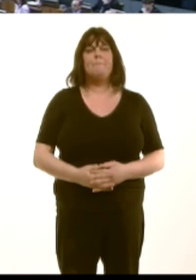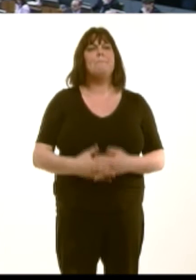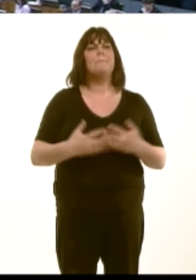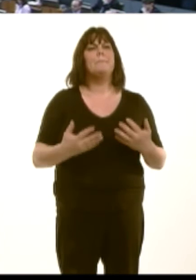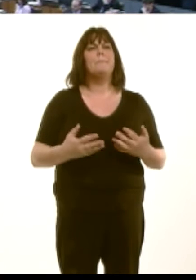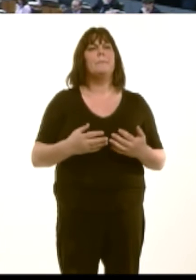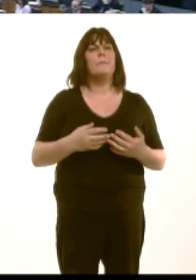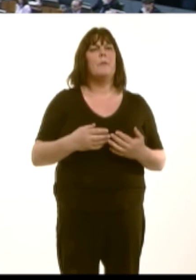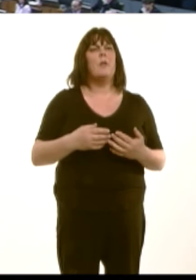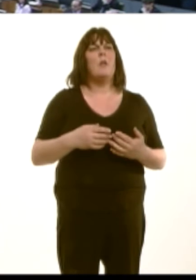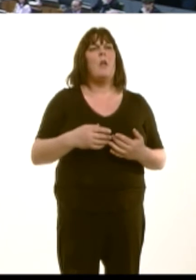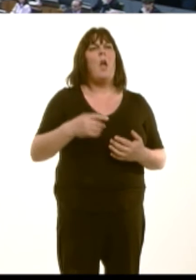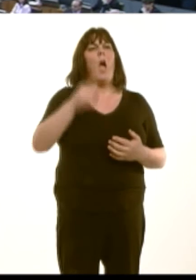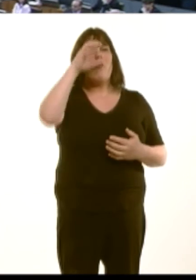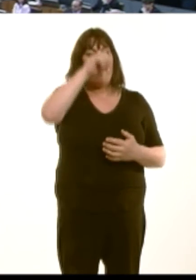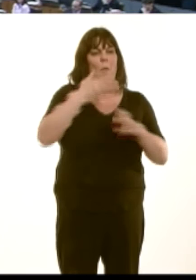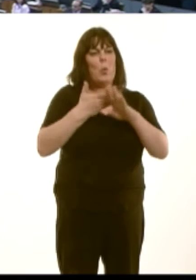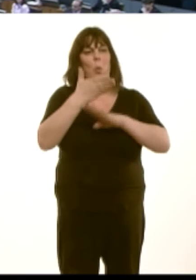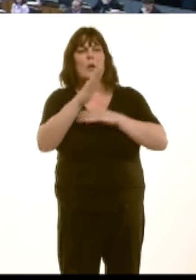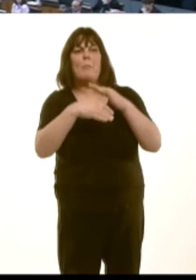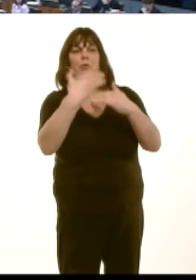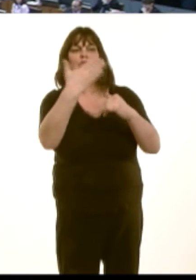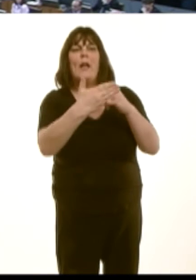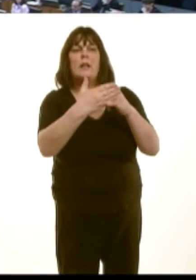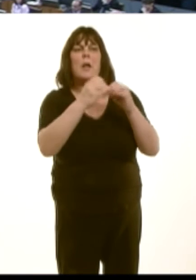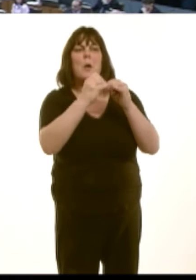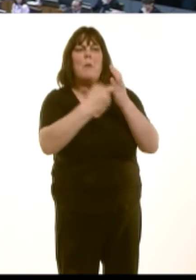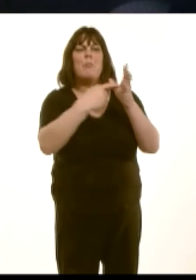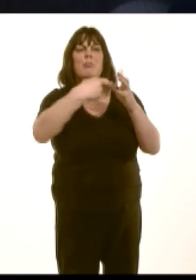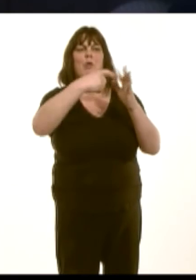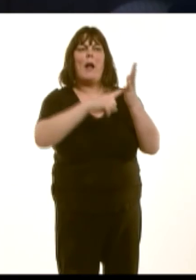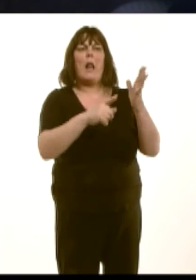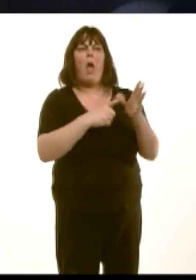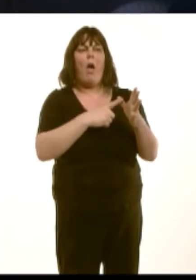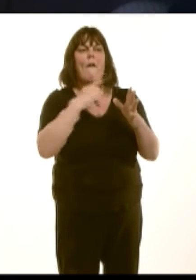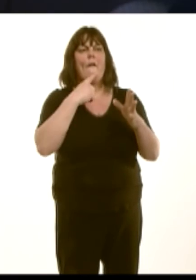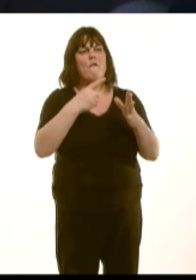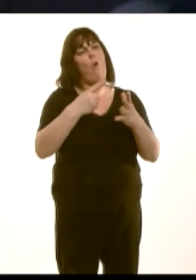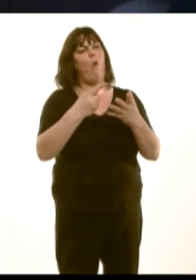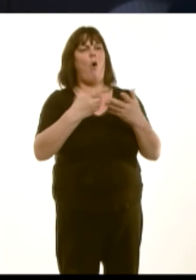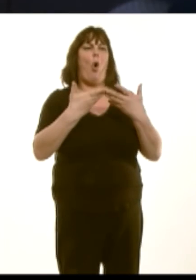attended a turf-cutting ceremony at the station in Brackla. Well, the turfís had plenty time to grow unfettered since then.